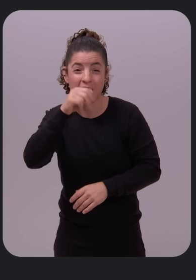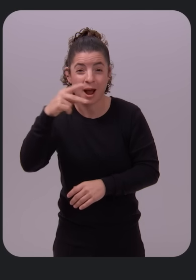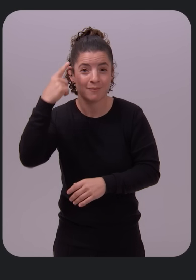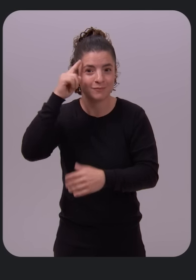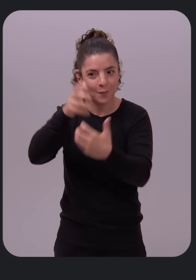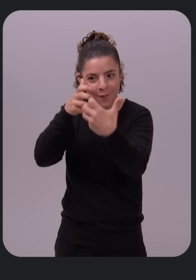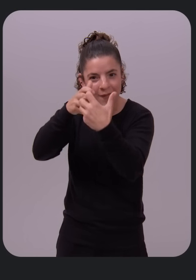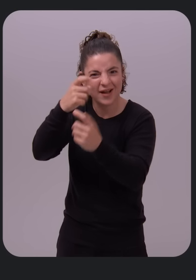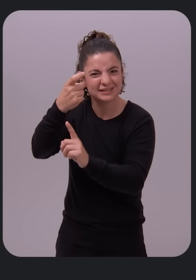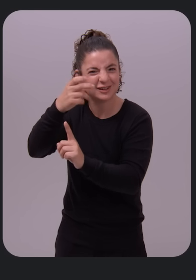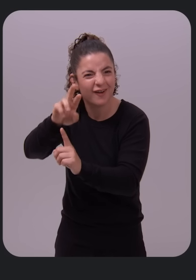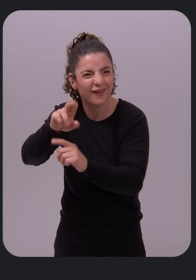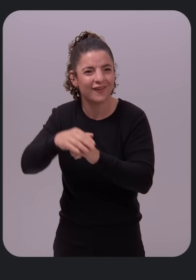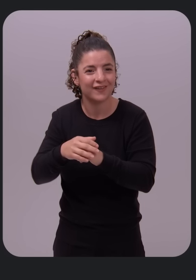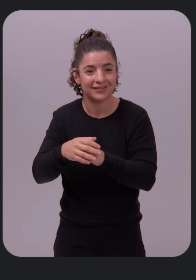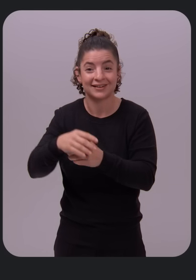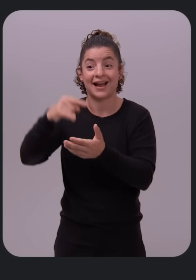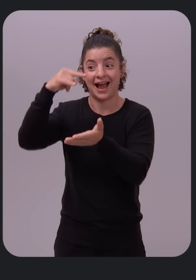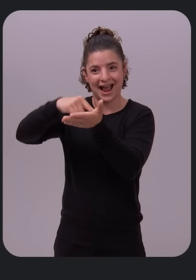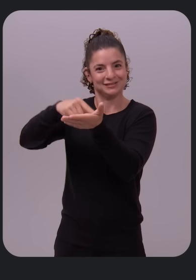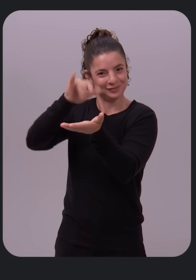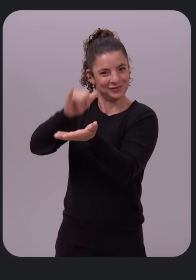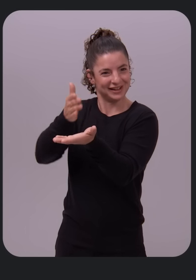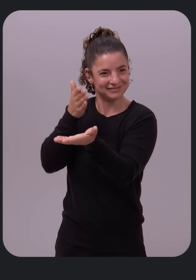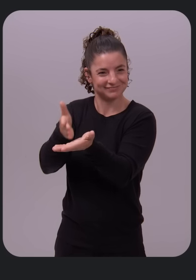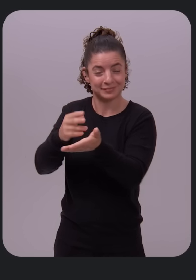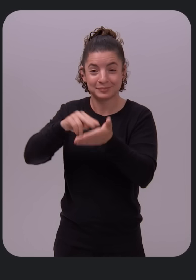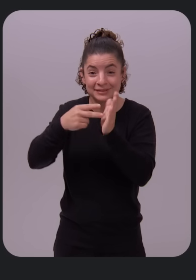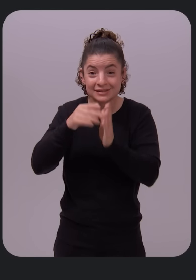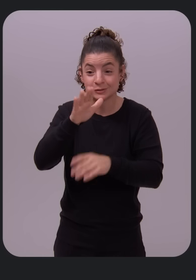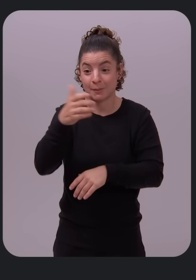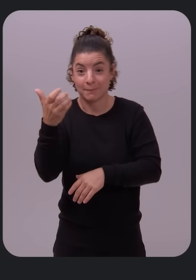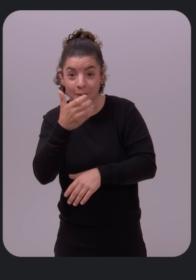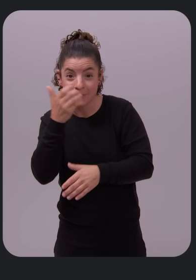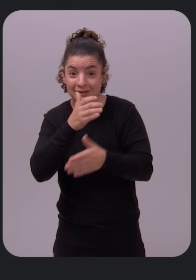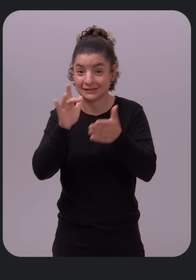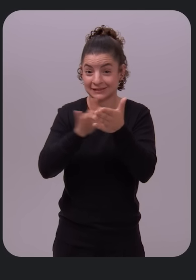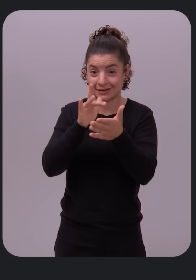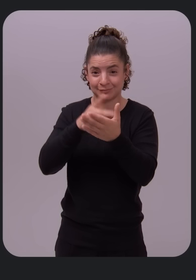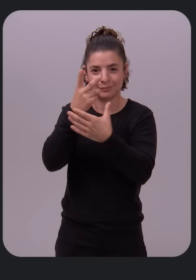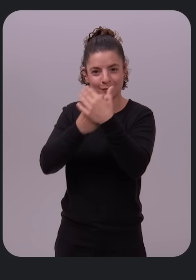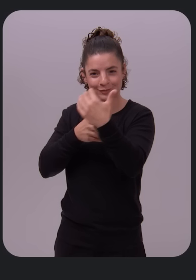And it's Android, after all, so your mobile and tablet apps work too.